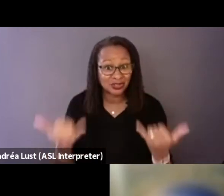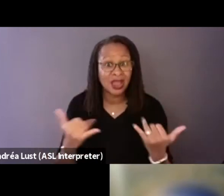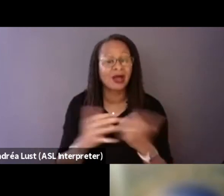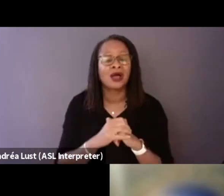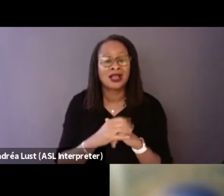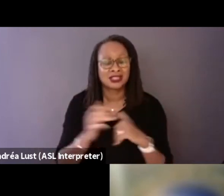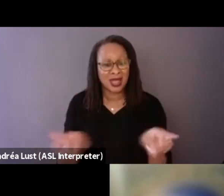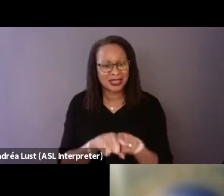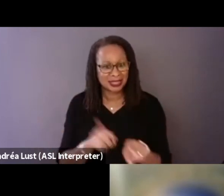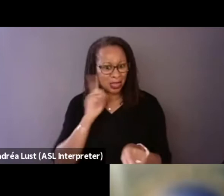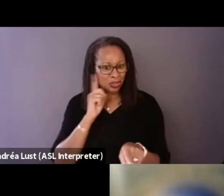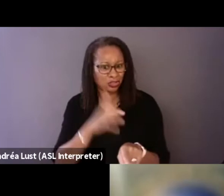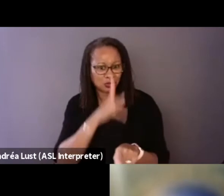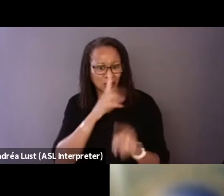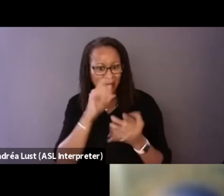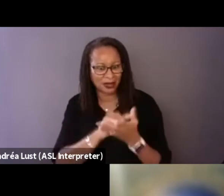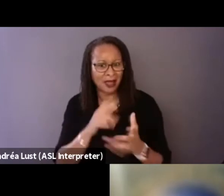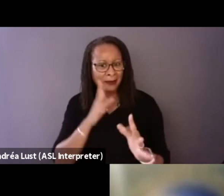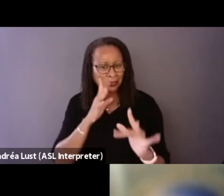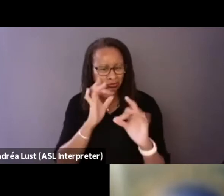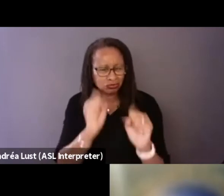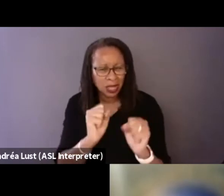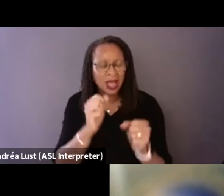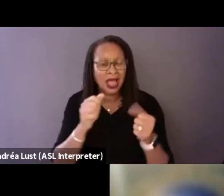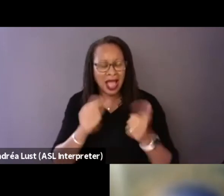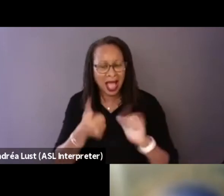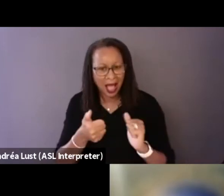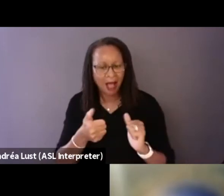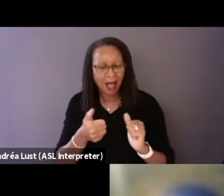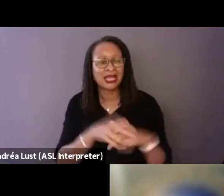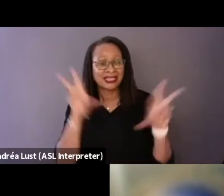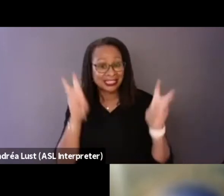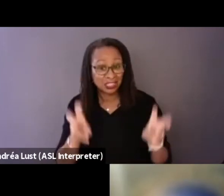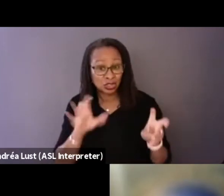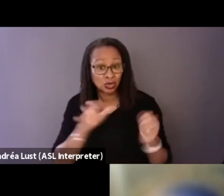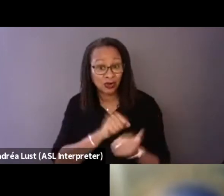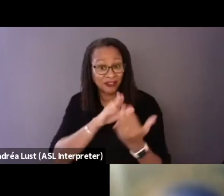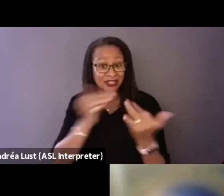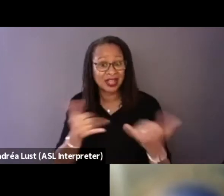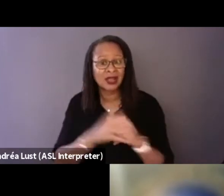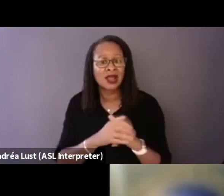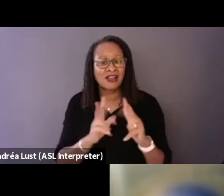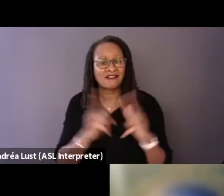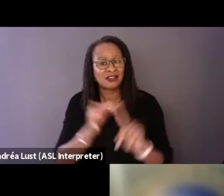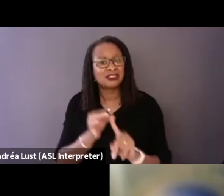I'm just really intrigued by the ways that the issues that you all are facing are so uniquely different than your parents